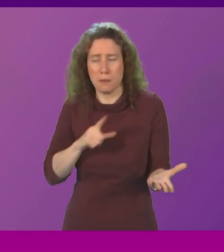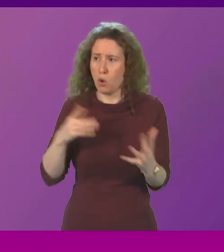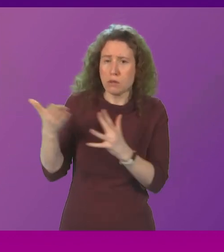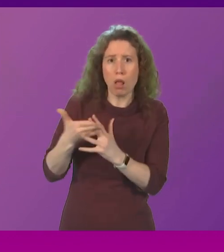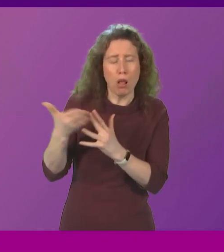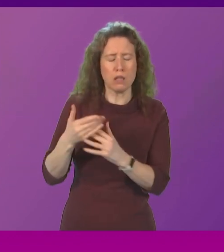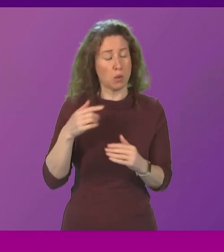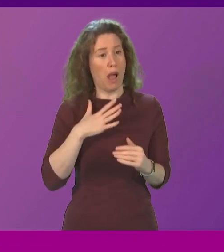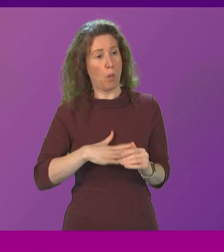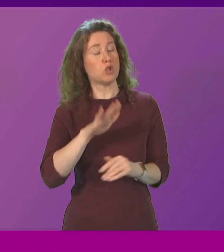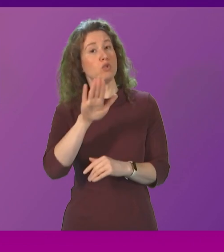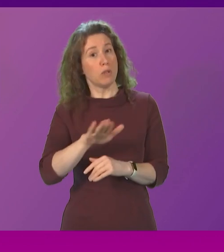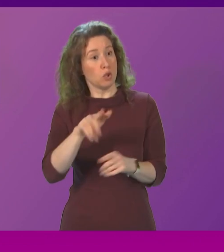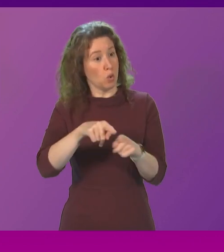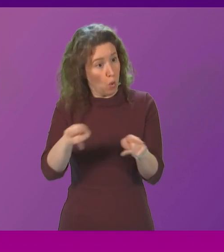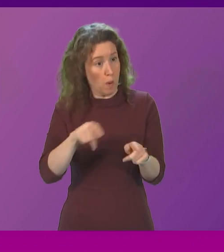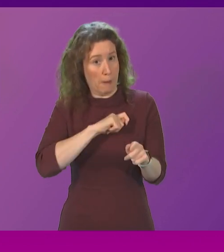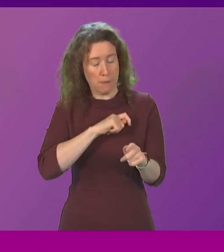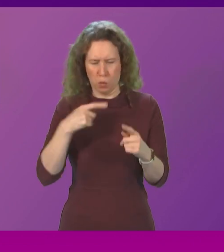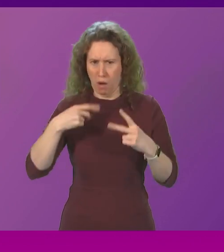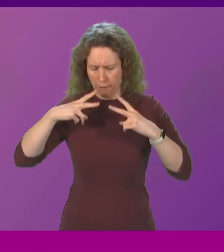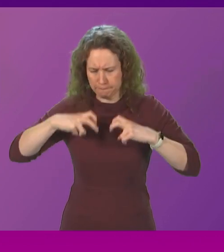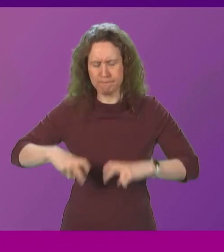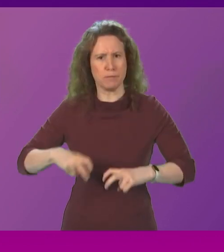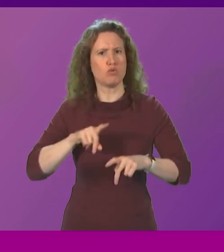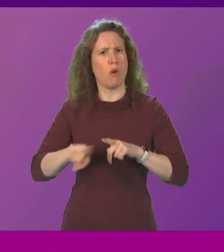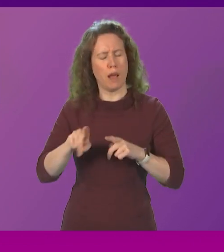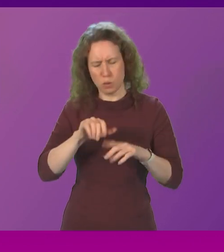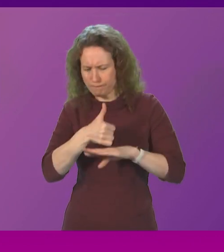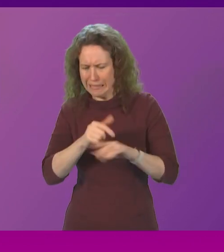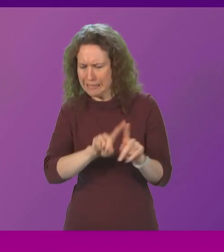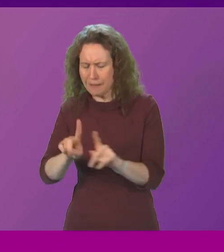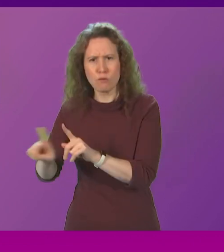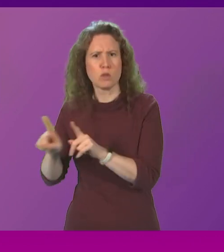I assure members that work is under way on a range of measures that may be implemented